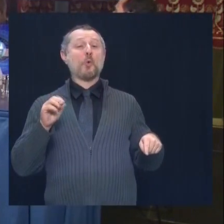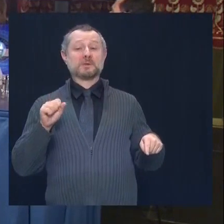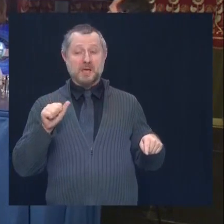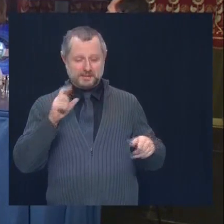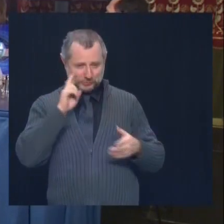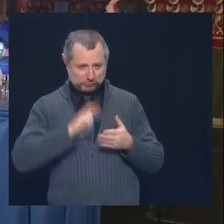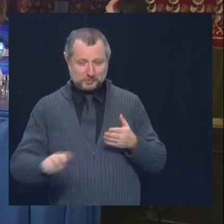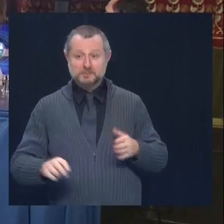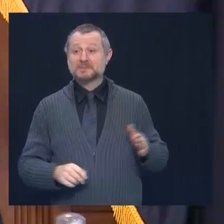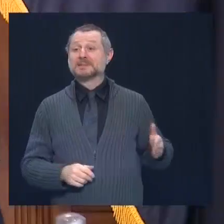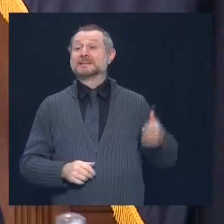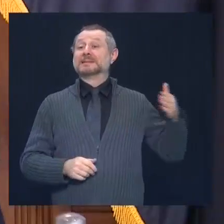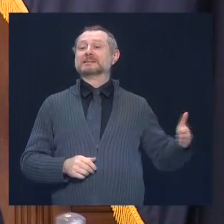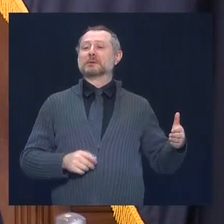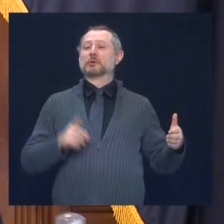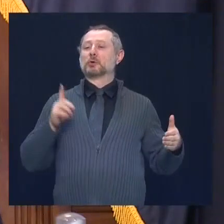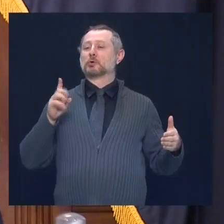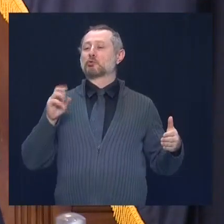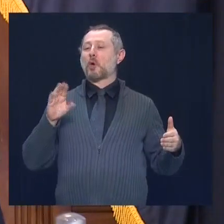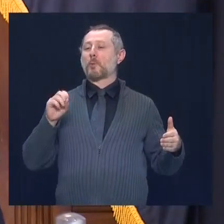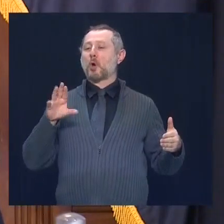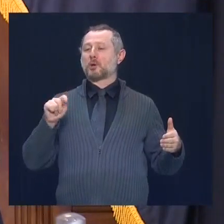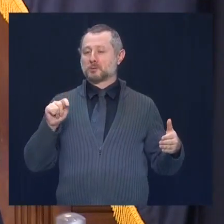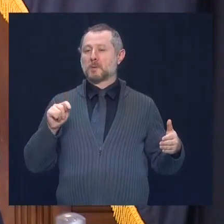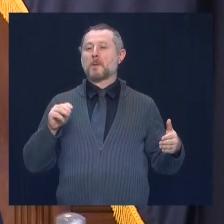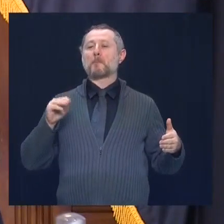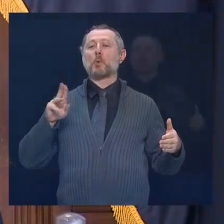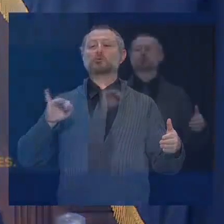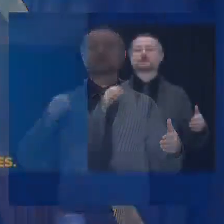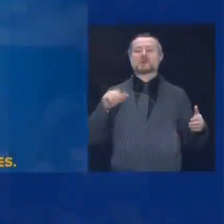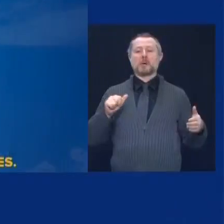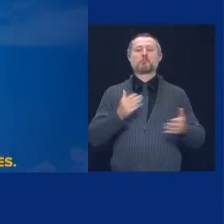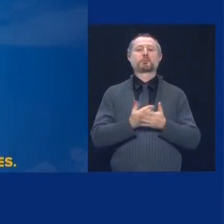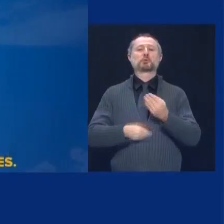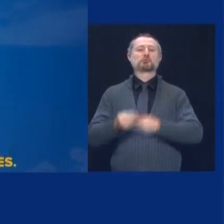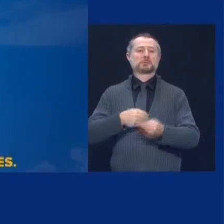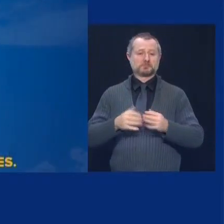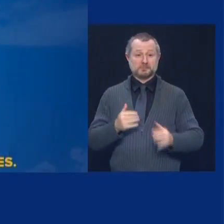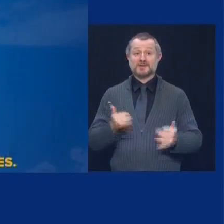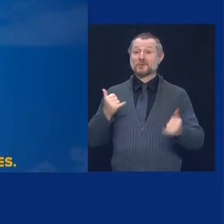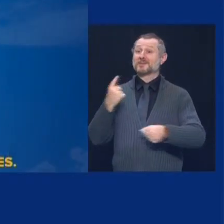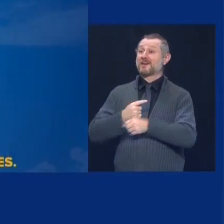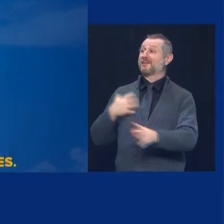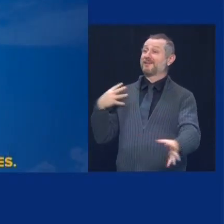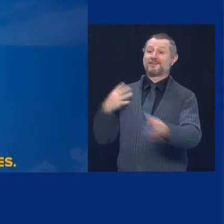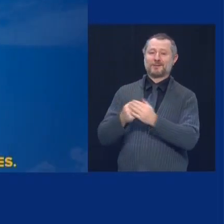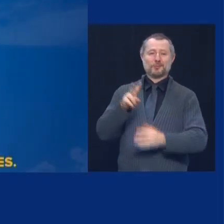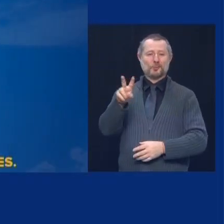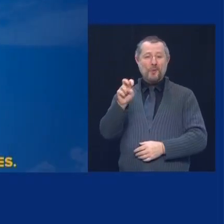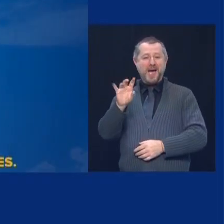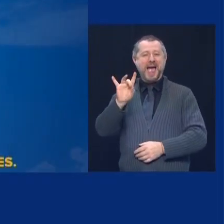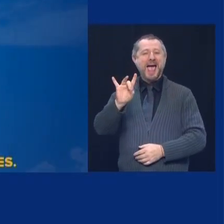COMMISSIONER OF HEALTH, DR. MELISSA DE ROSA, SECRETARY TO THE GOVERNOR.